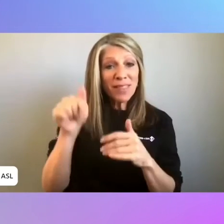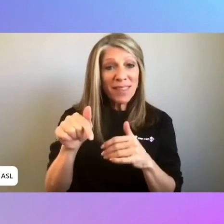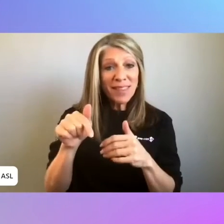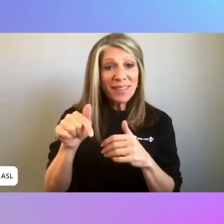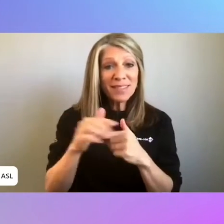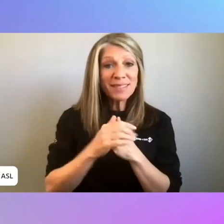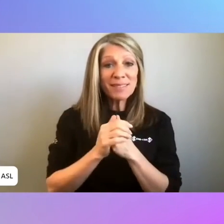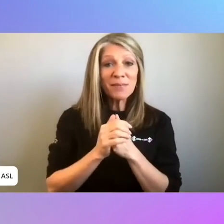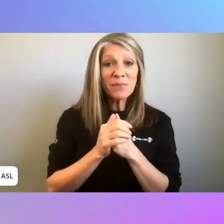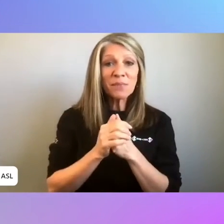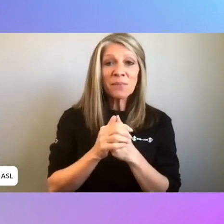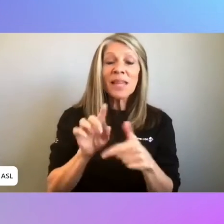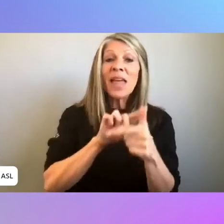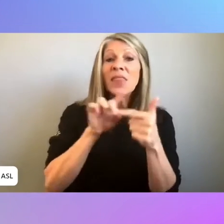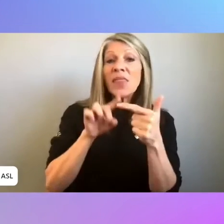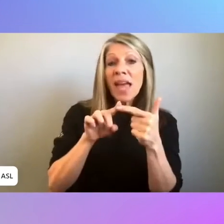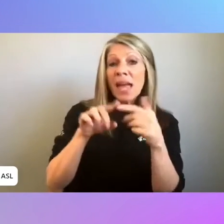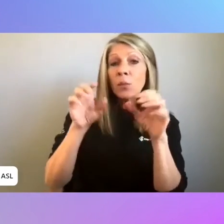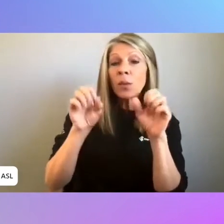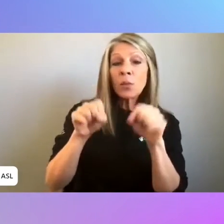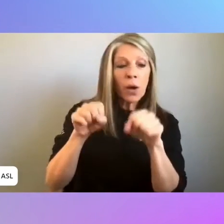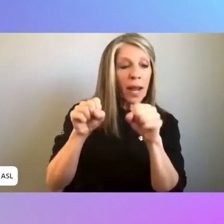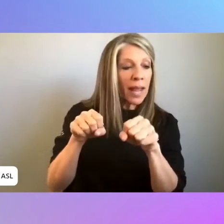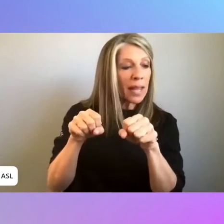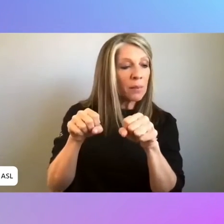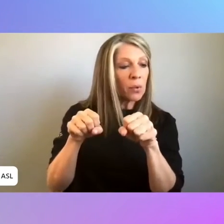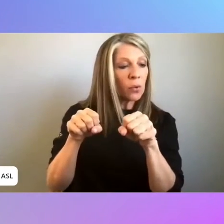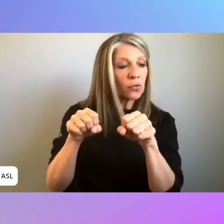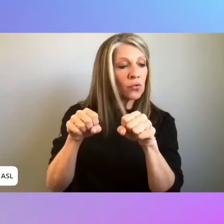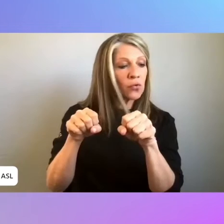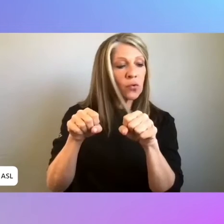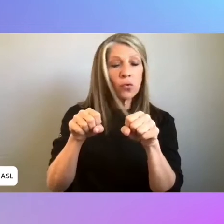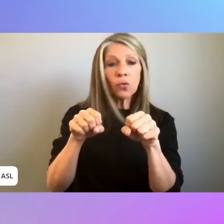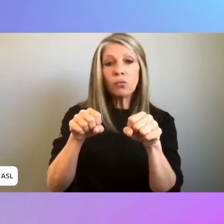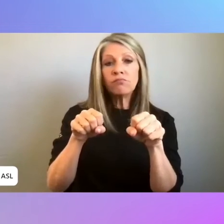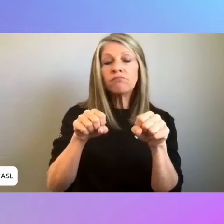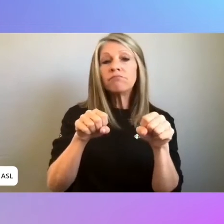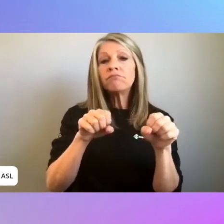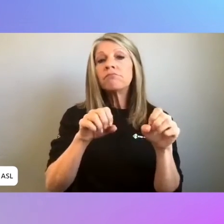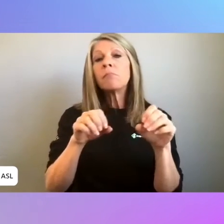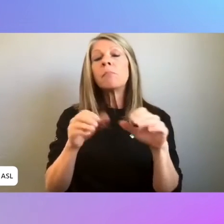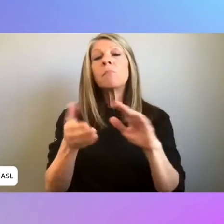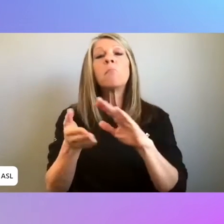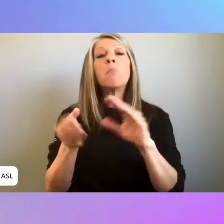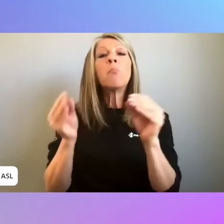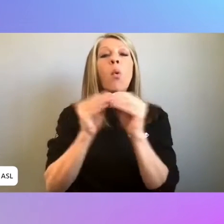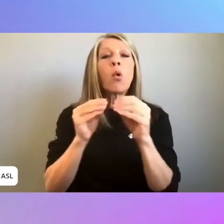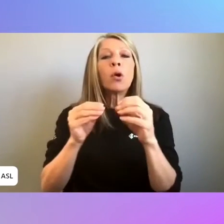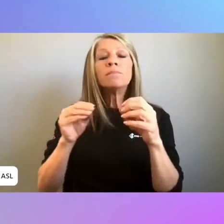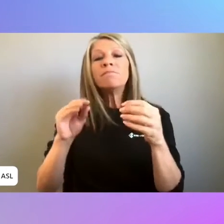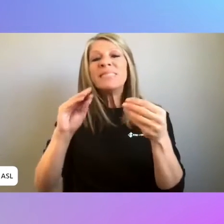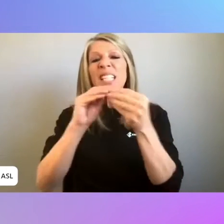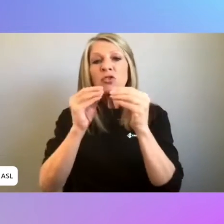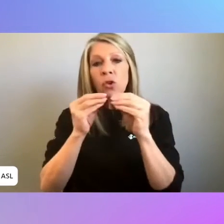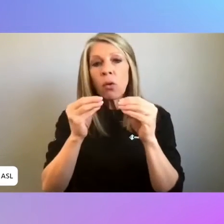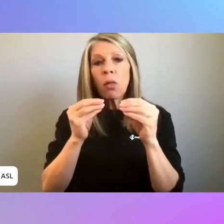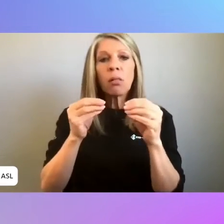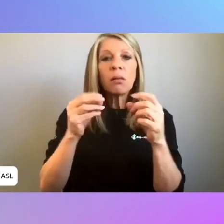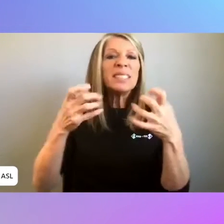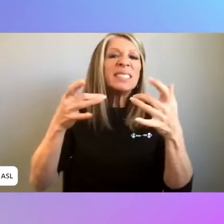example. And we immediately immediately tune this down a And that's kind of little bit. where we started with that. And then we were able to shift our way from that into